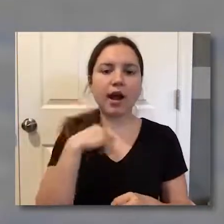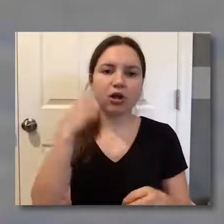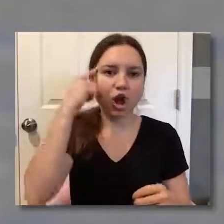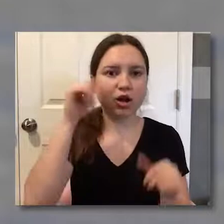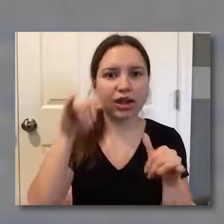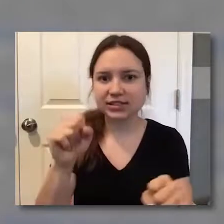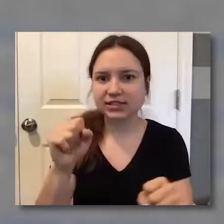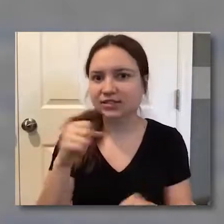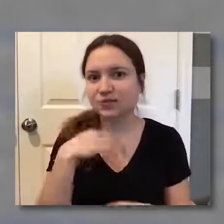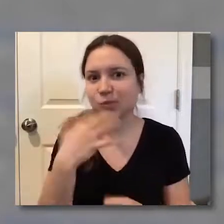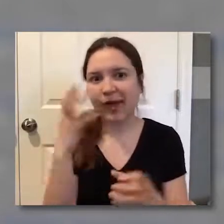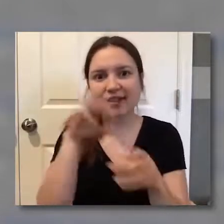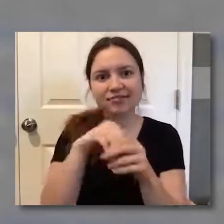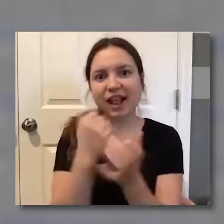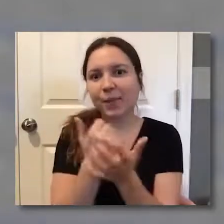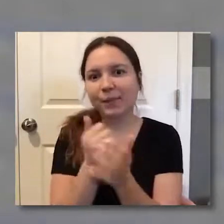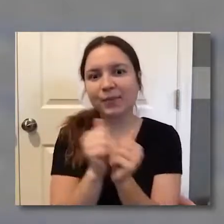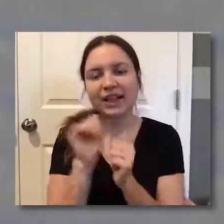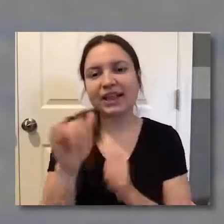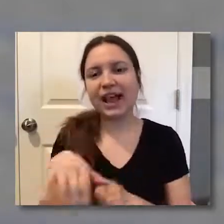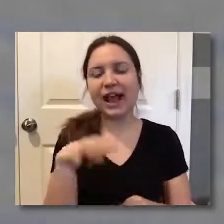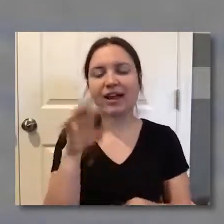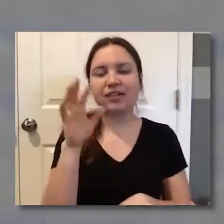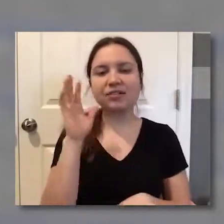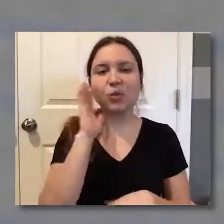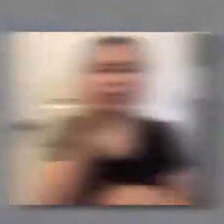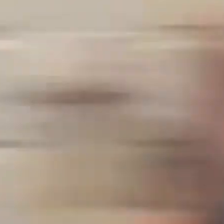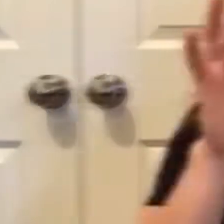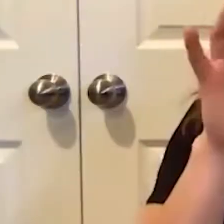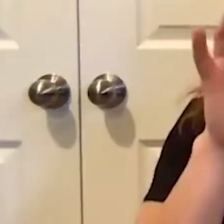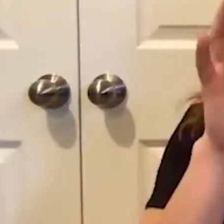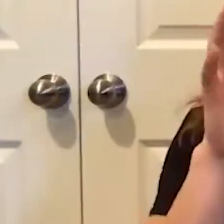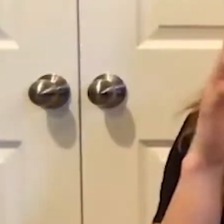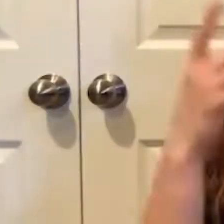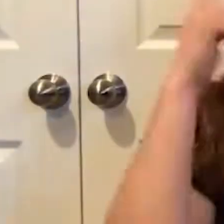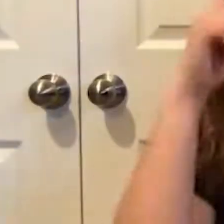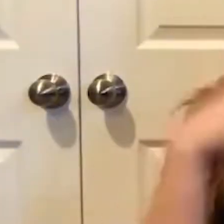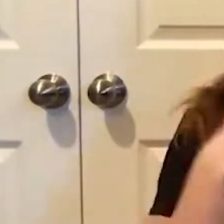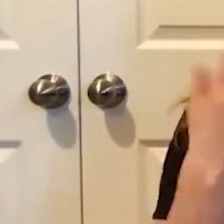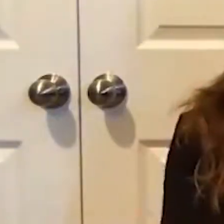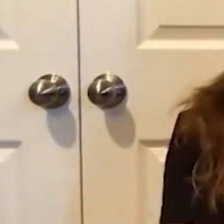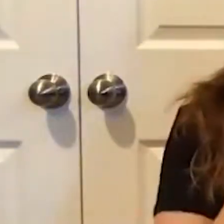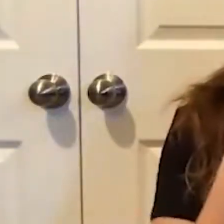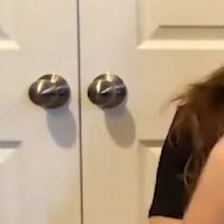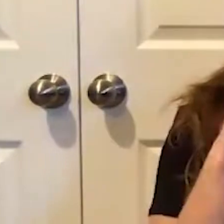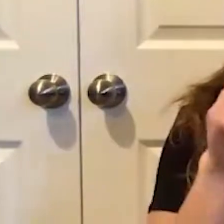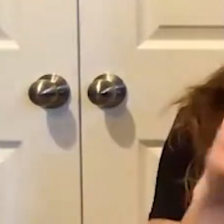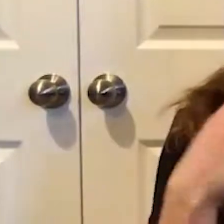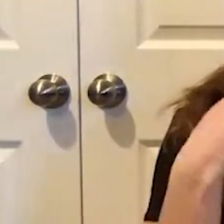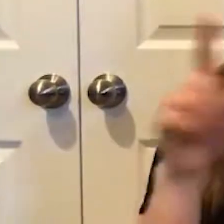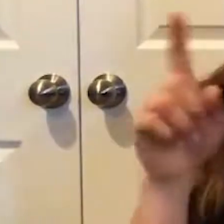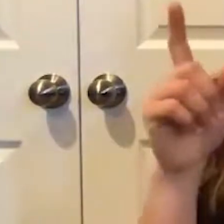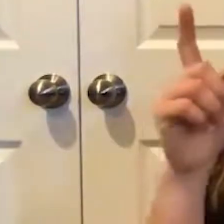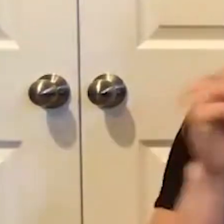of the deaf community and those who need access? For me, mentors were what helped me be successful